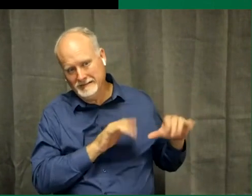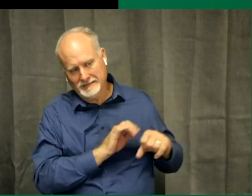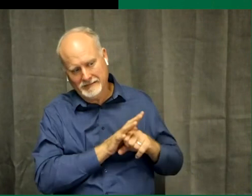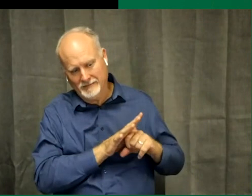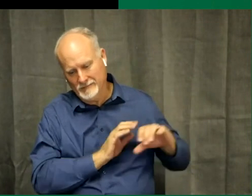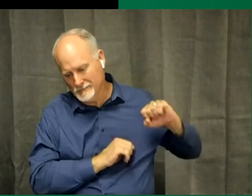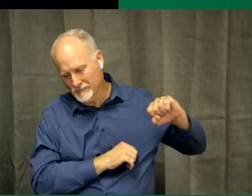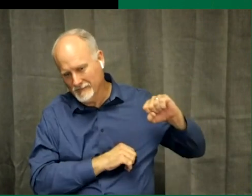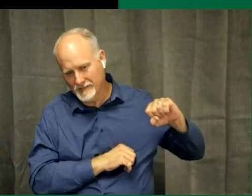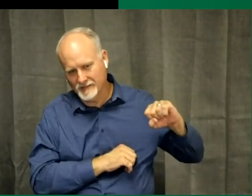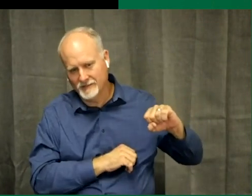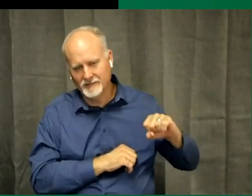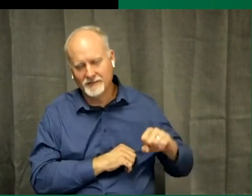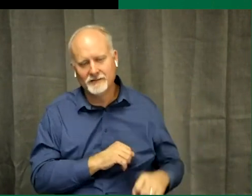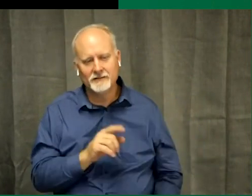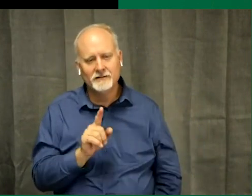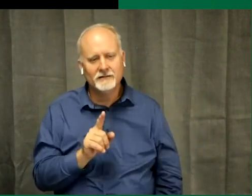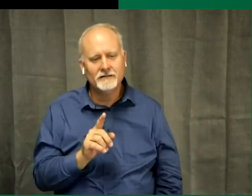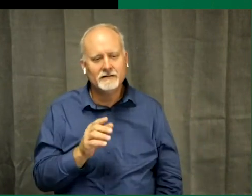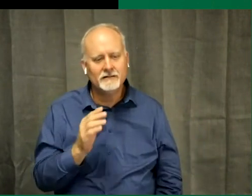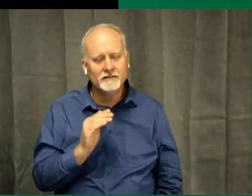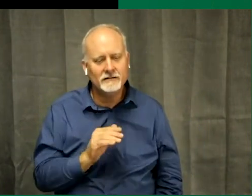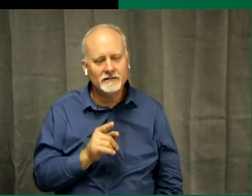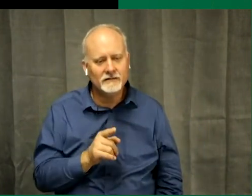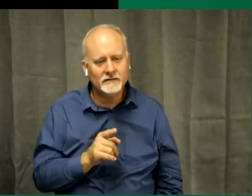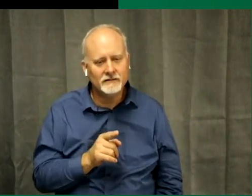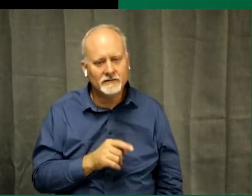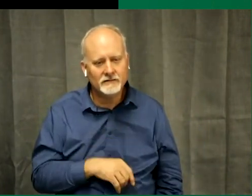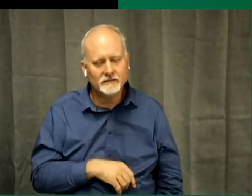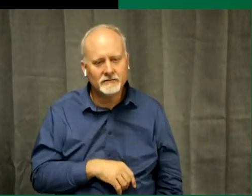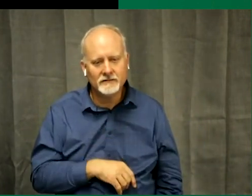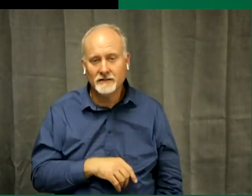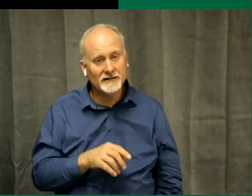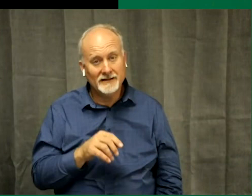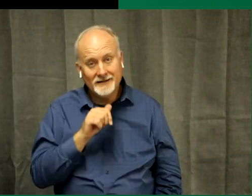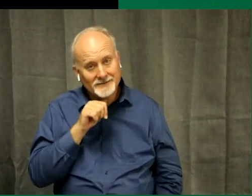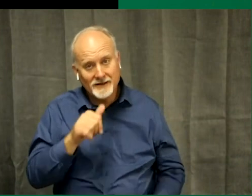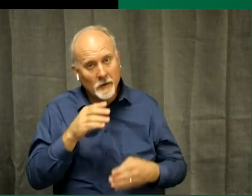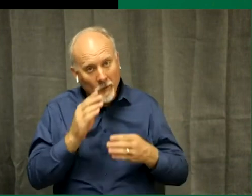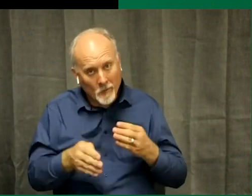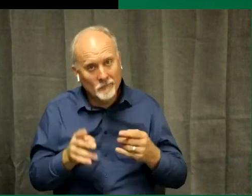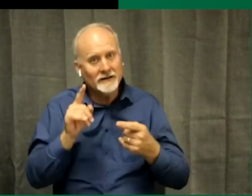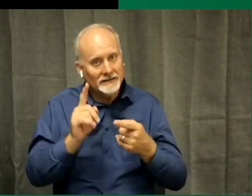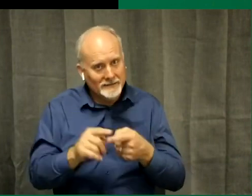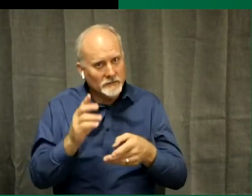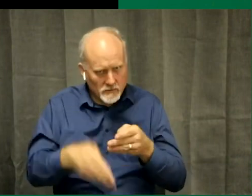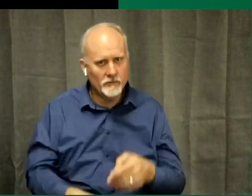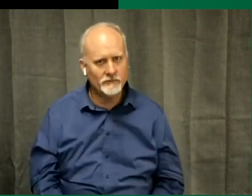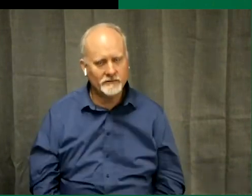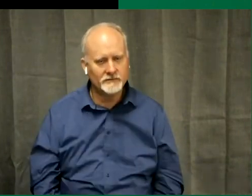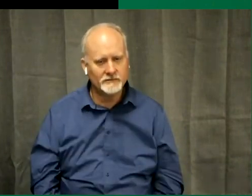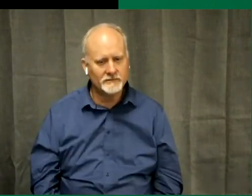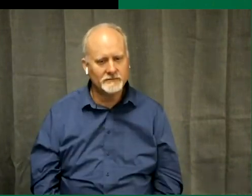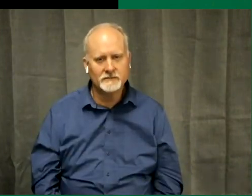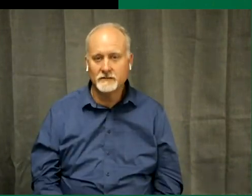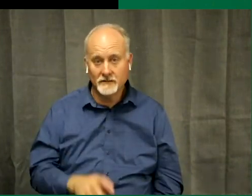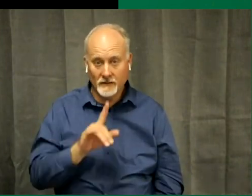finish with another yogi bear quote it ain't over till it's over and that's that's absolutely true